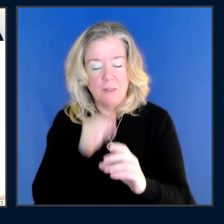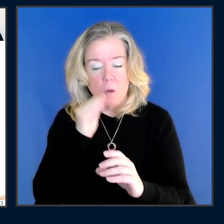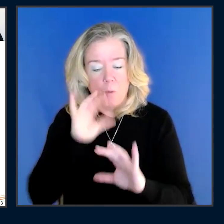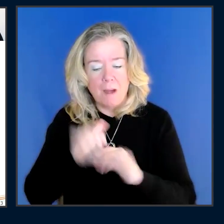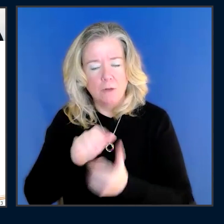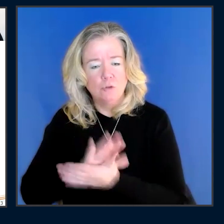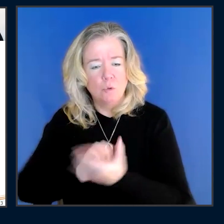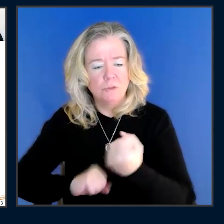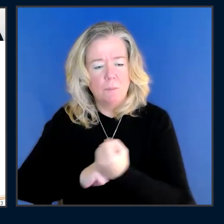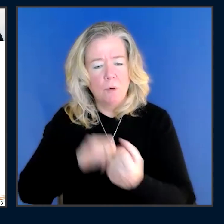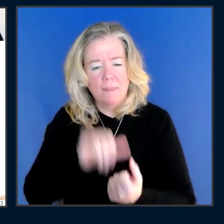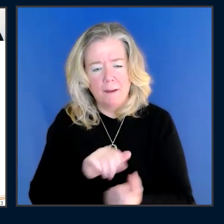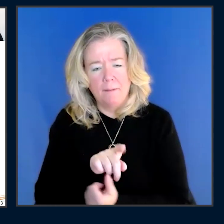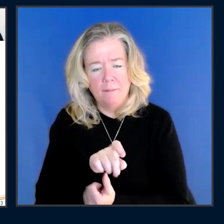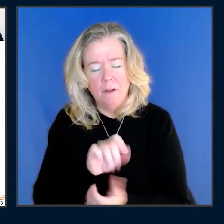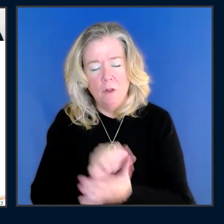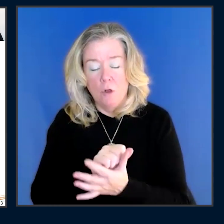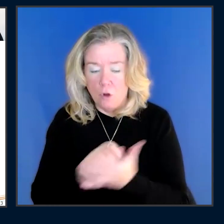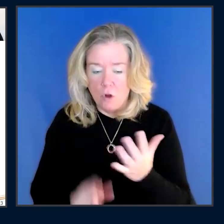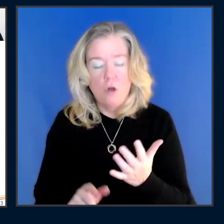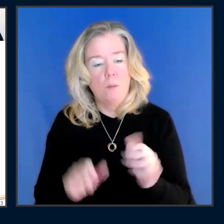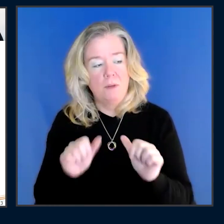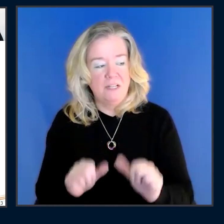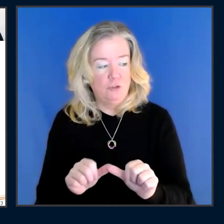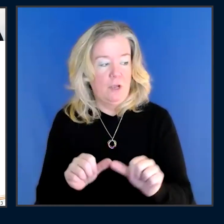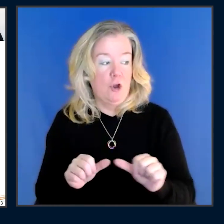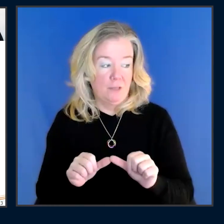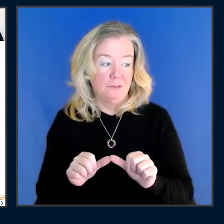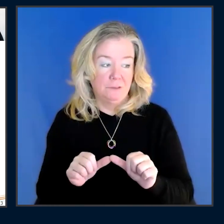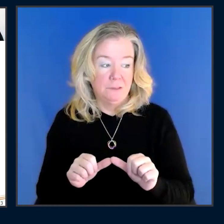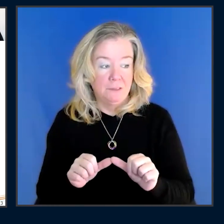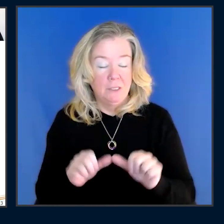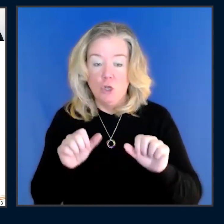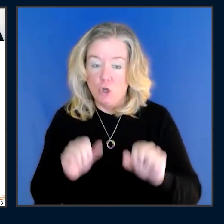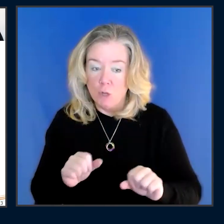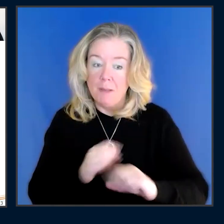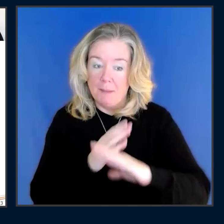that's being used in the home? These are all potential areas